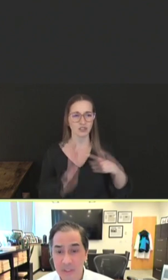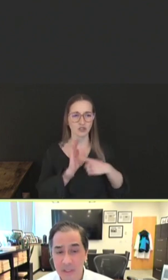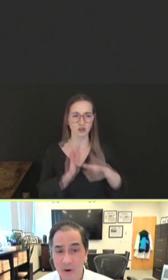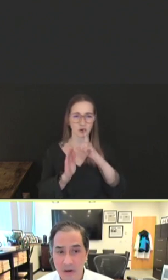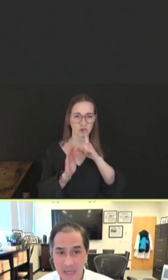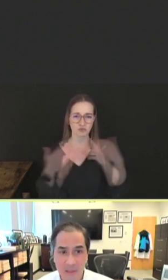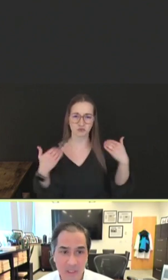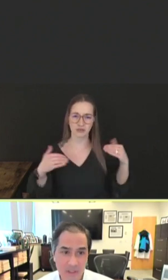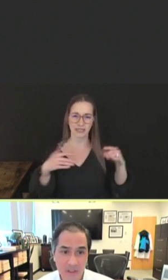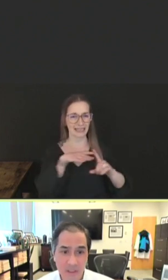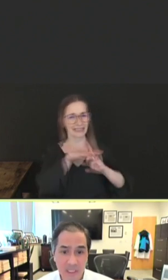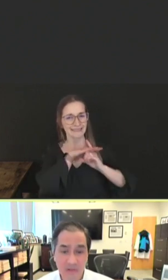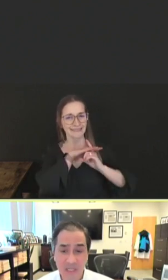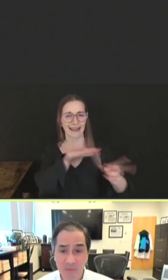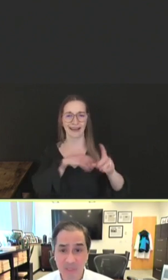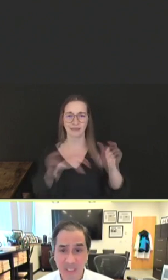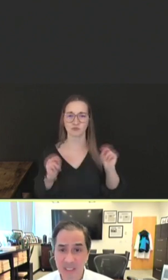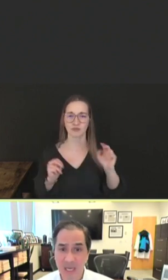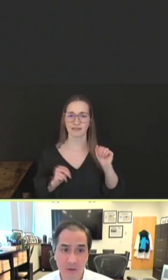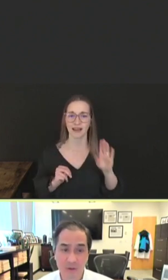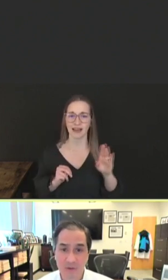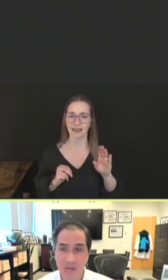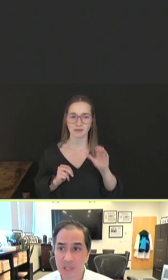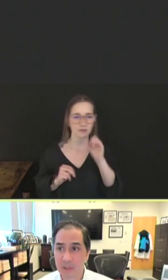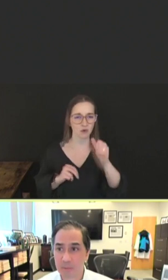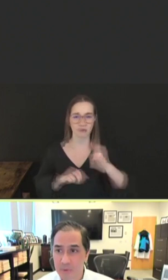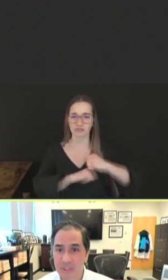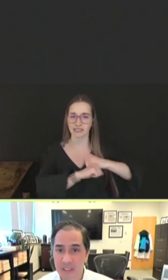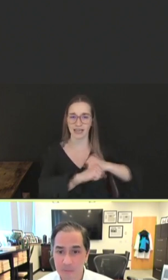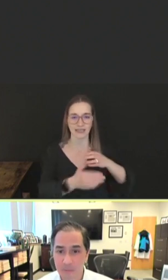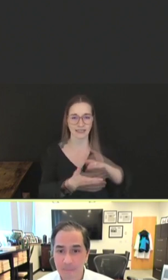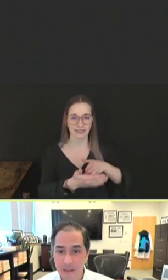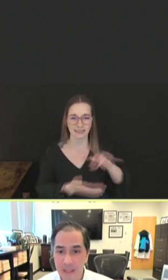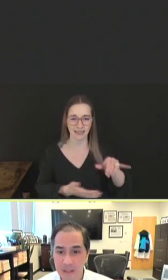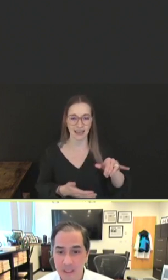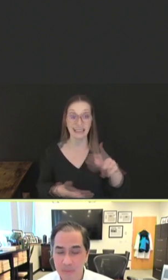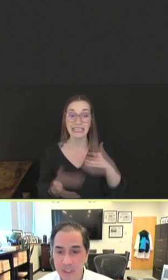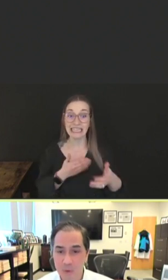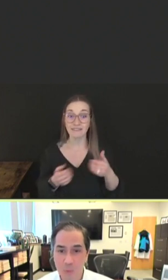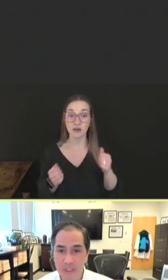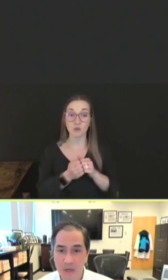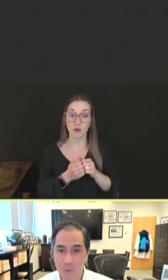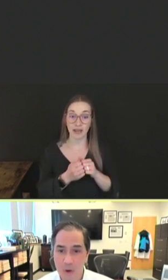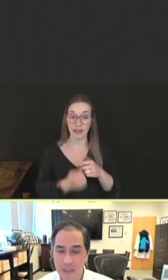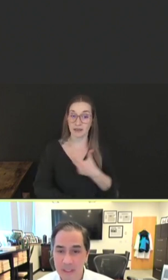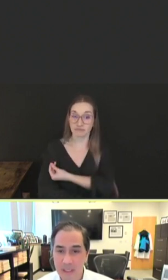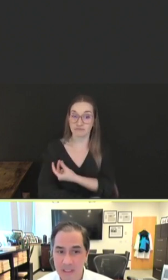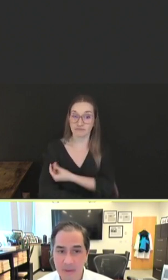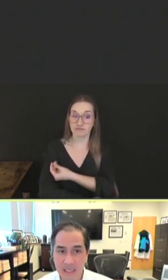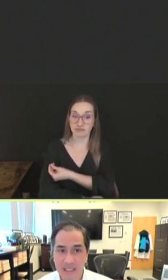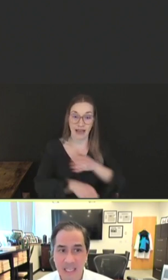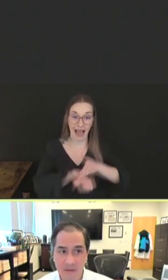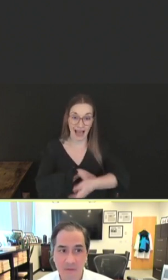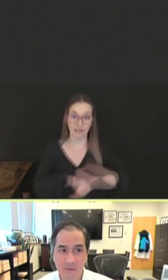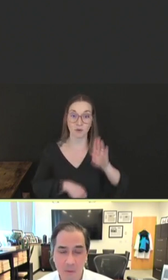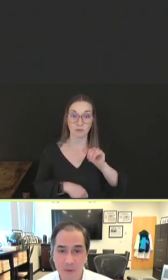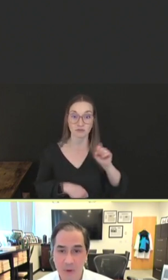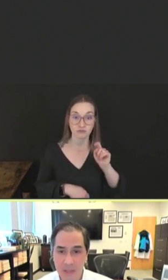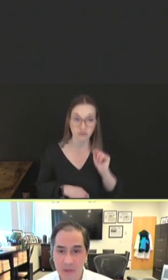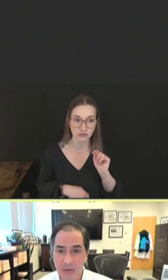In our estimates, even at peak titers following boosting, the BQ1.1 is about a seven-fold greater